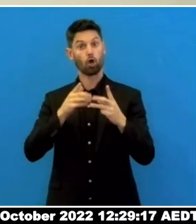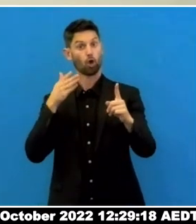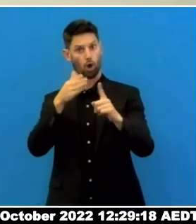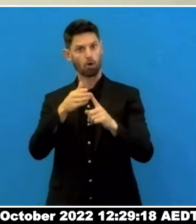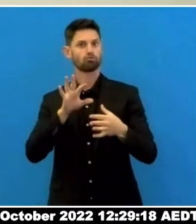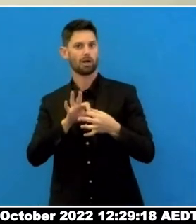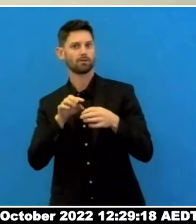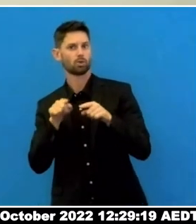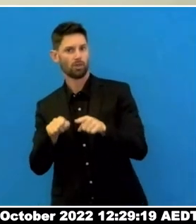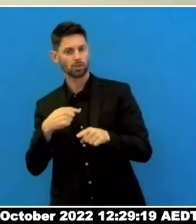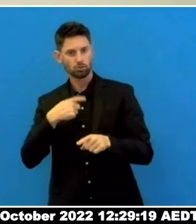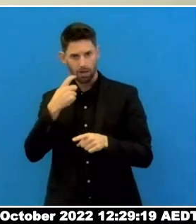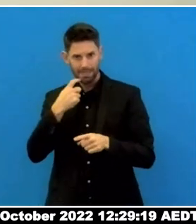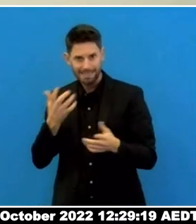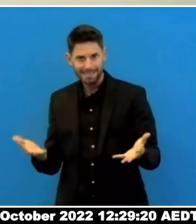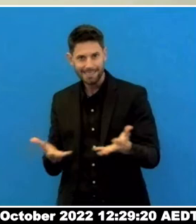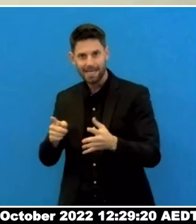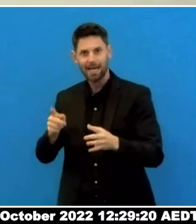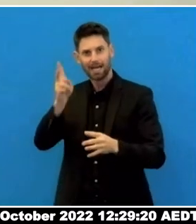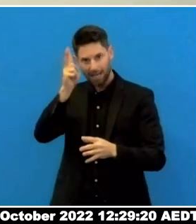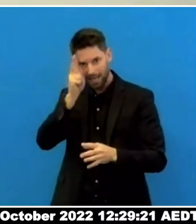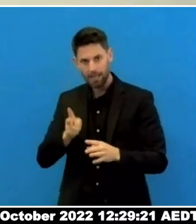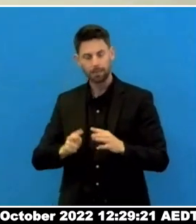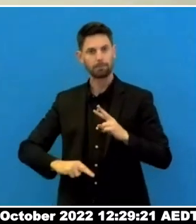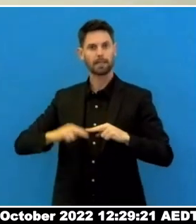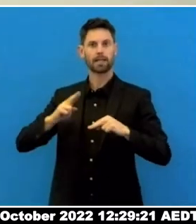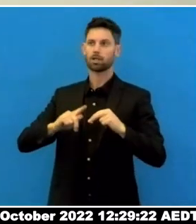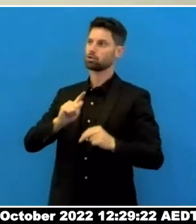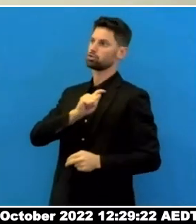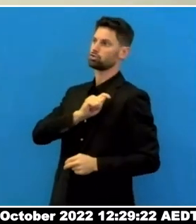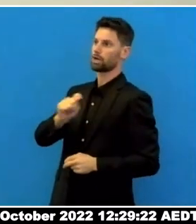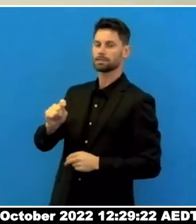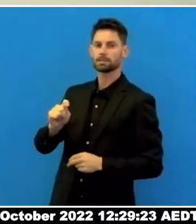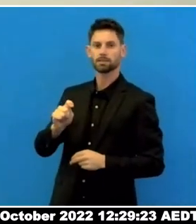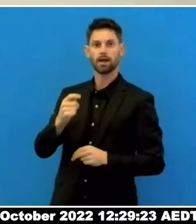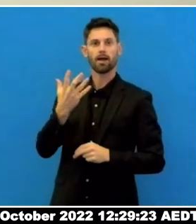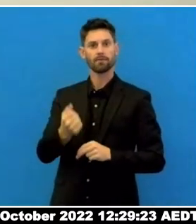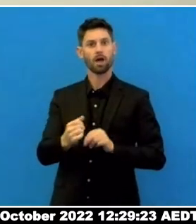Which is around restoring trust, meaning, purpose to life, identity, and justice.